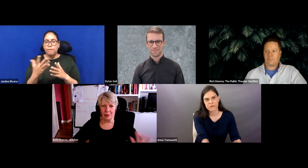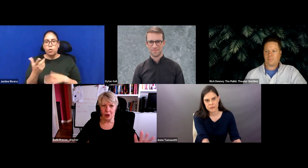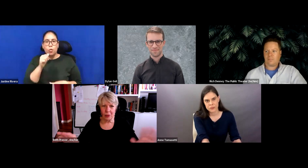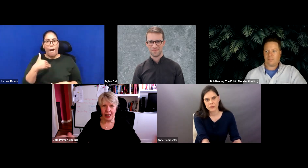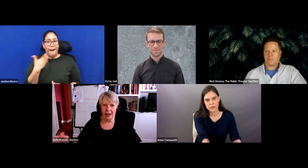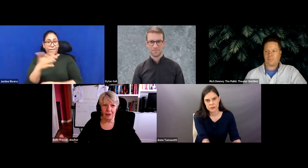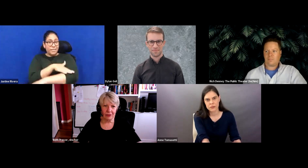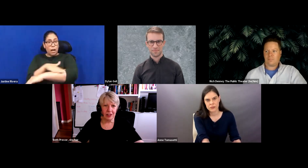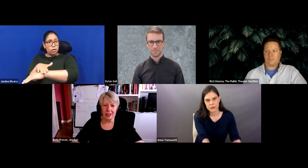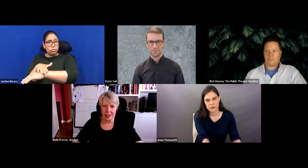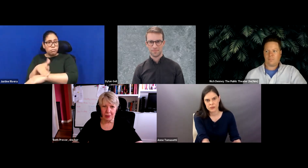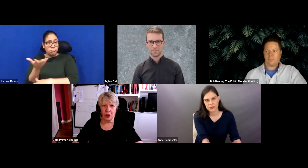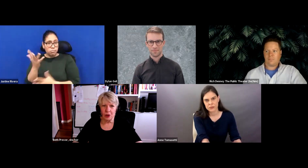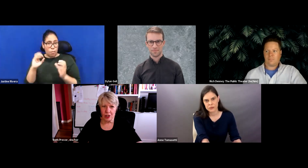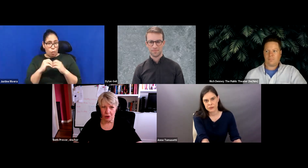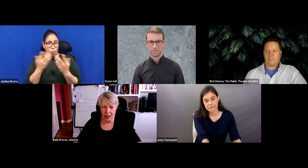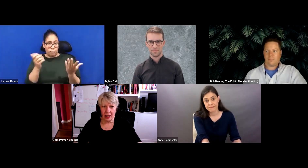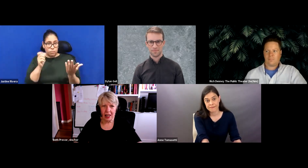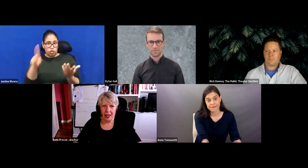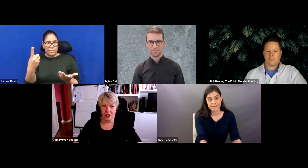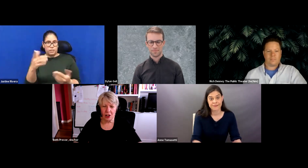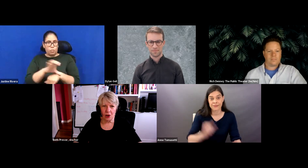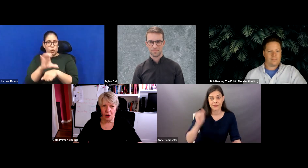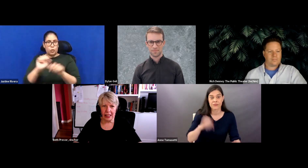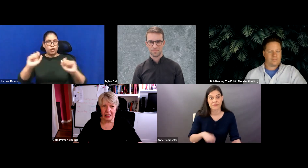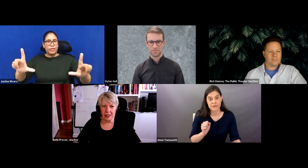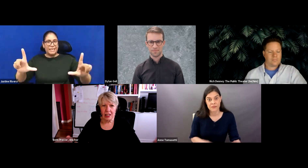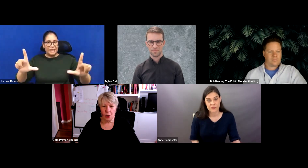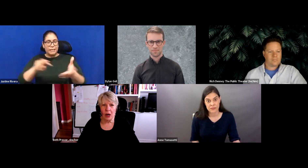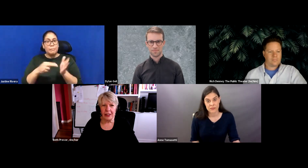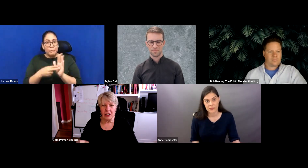anymore, we have just this computer screen. And so what the